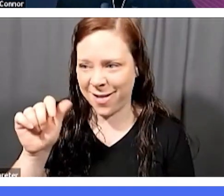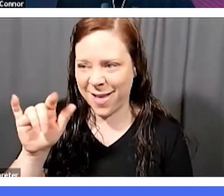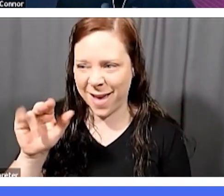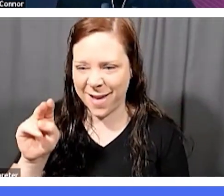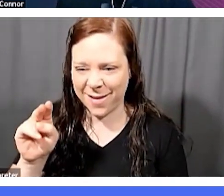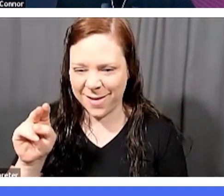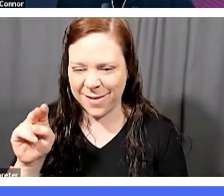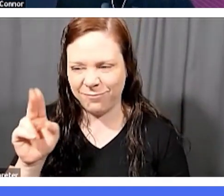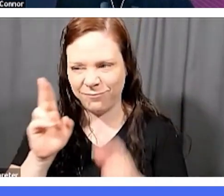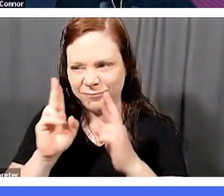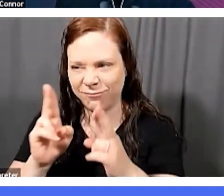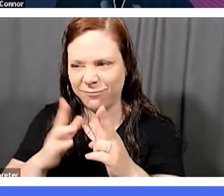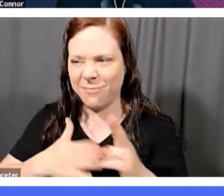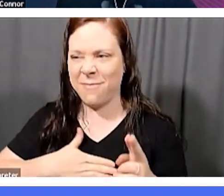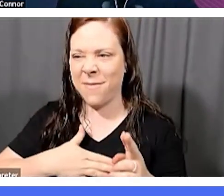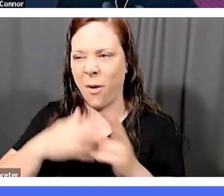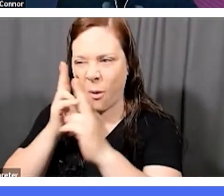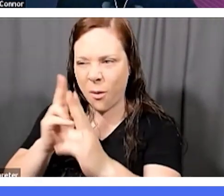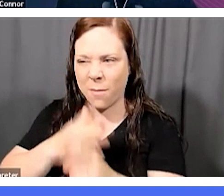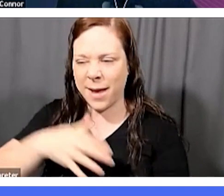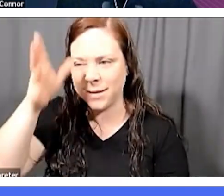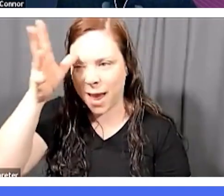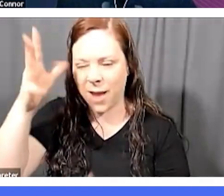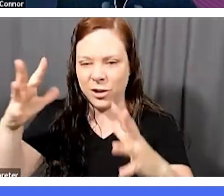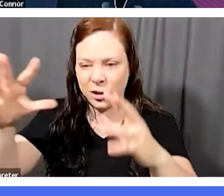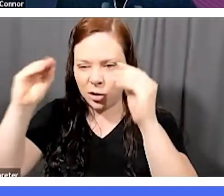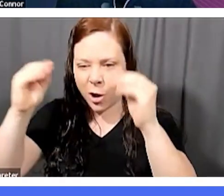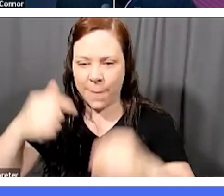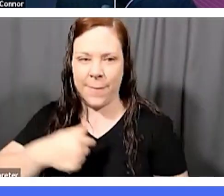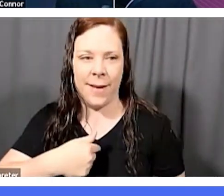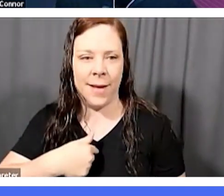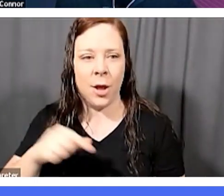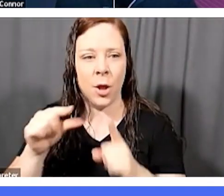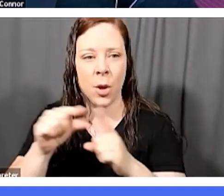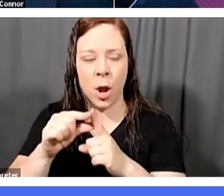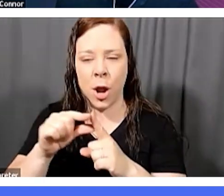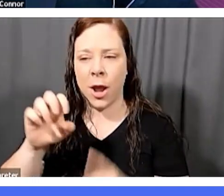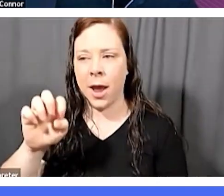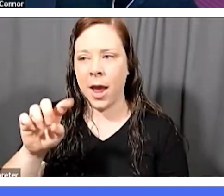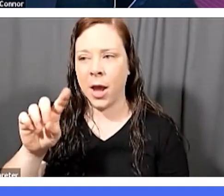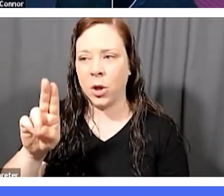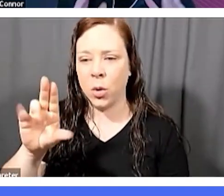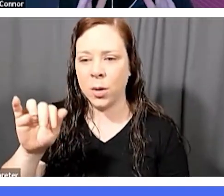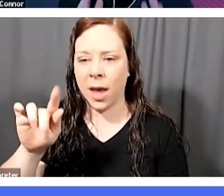to my dad who taught this to me, that the word educate comes from the Latin educare,